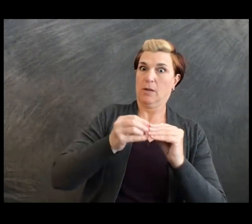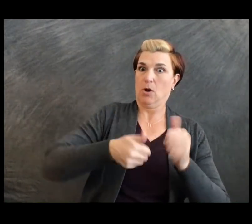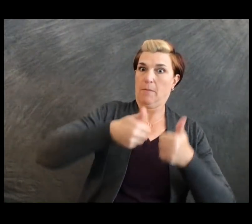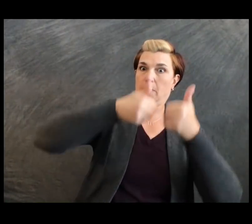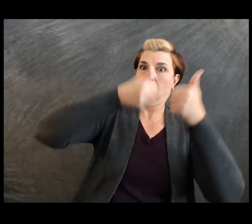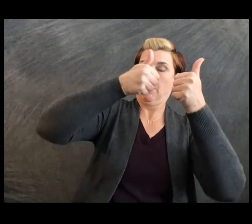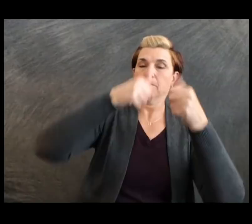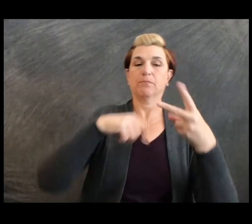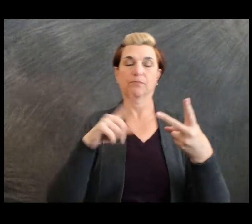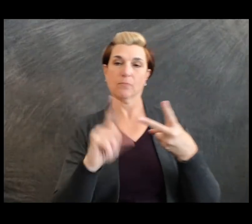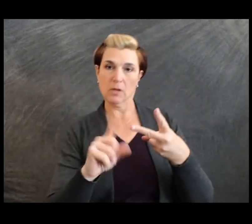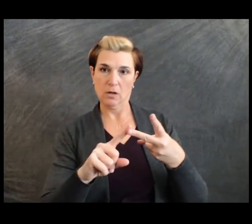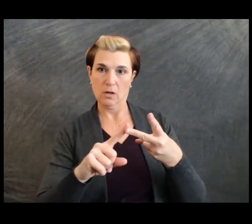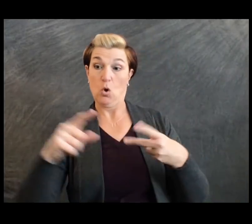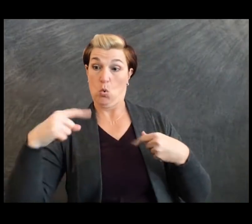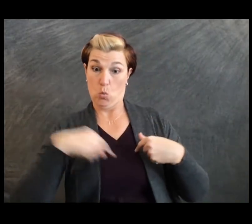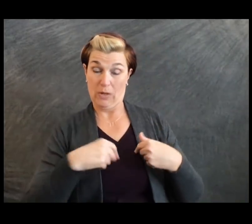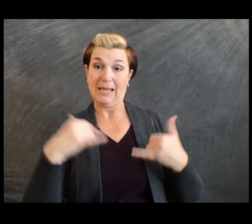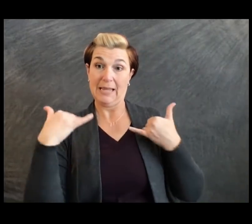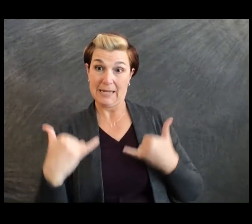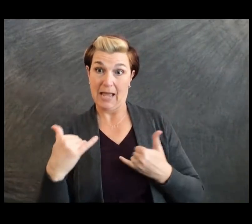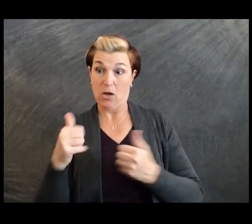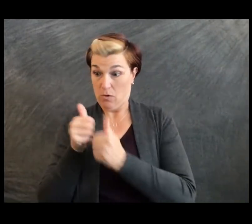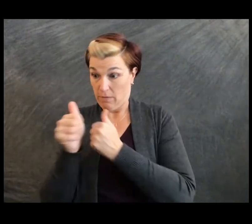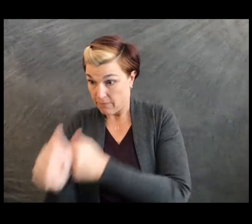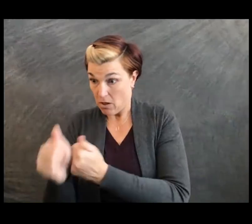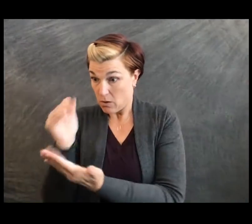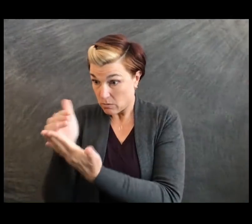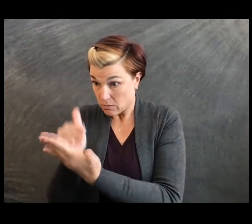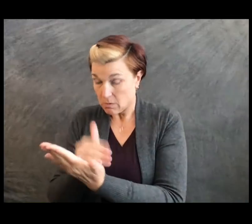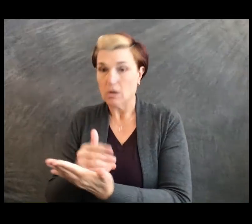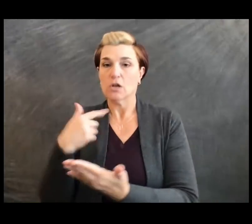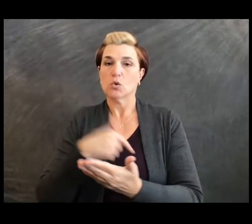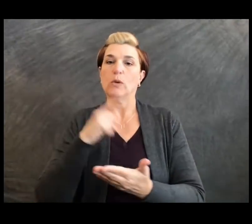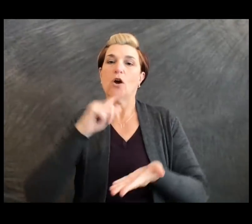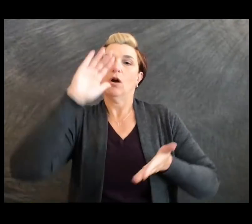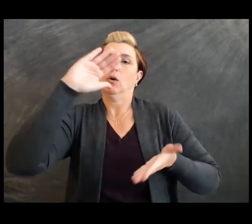dampening that we've mentioned that multiple times we often get asked how do